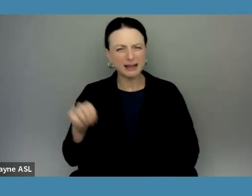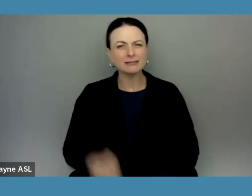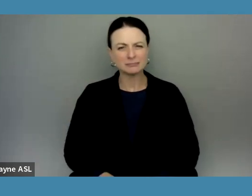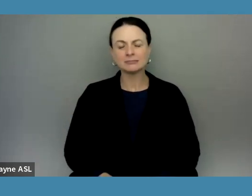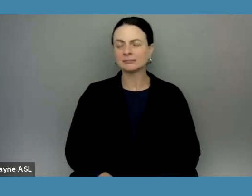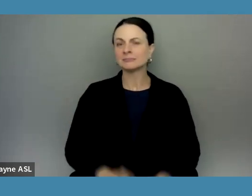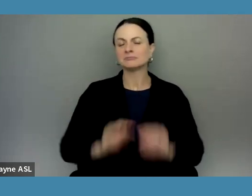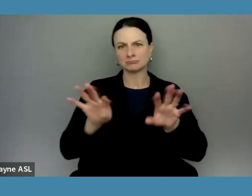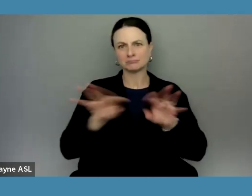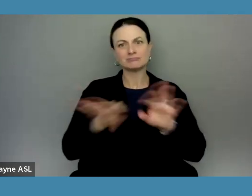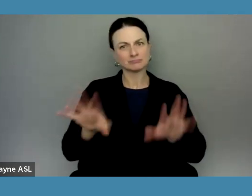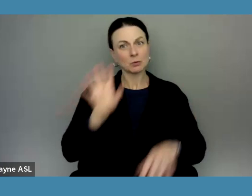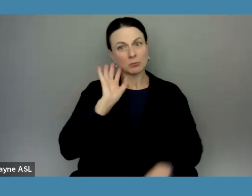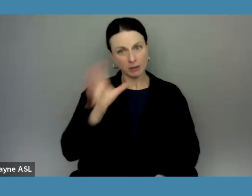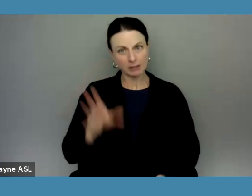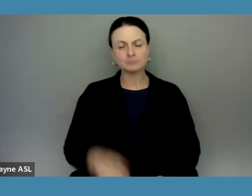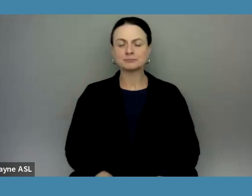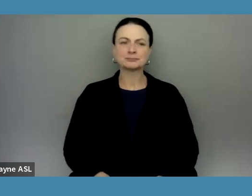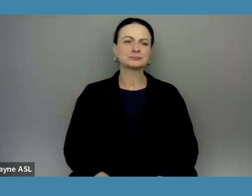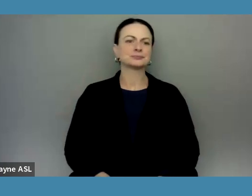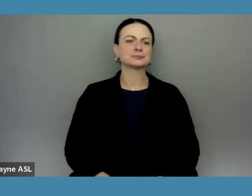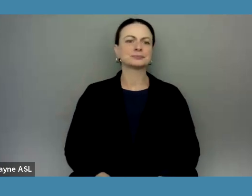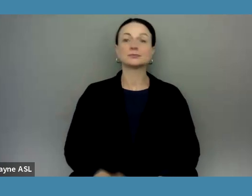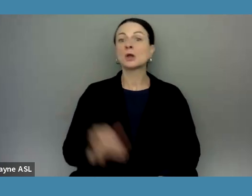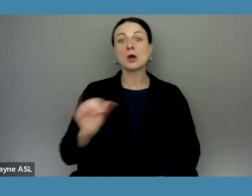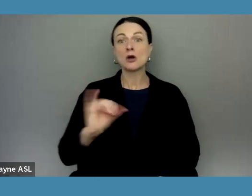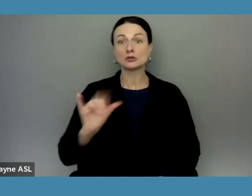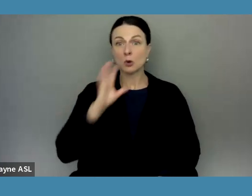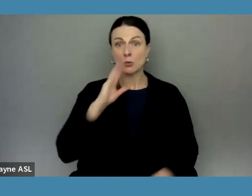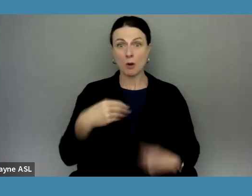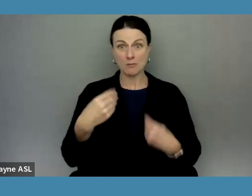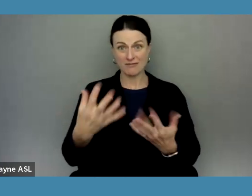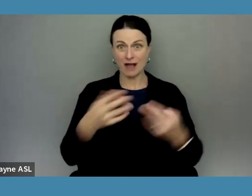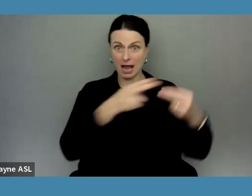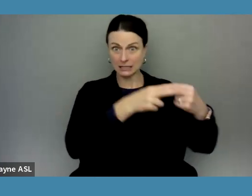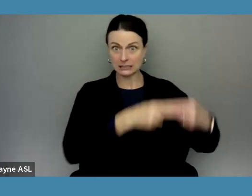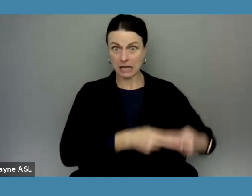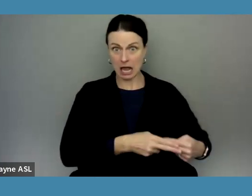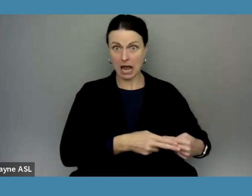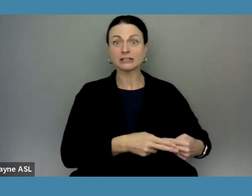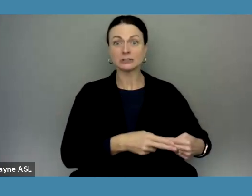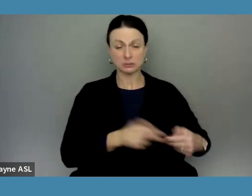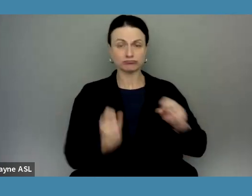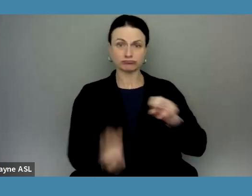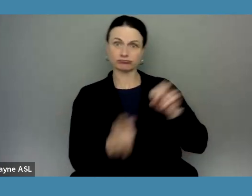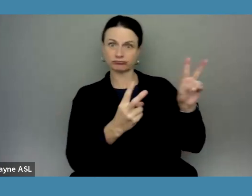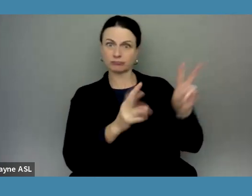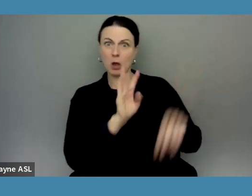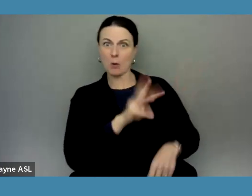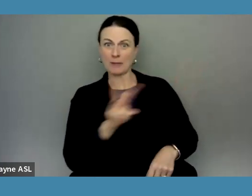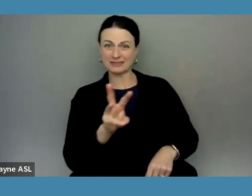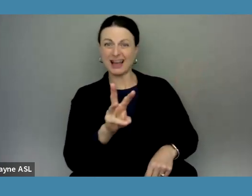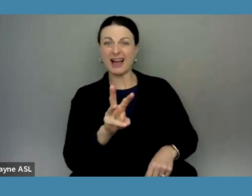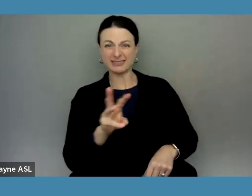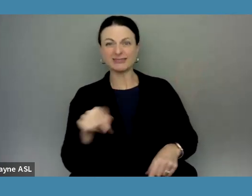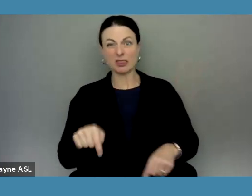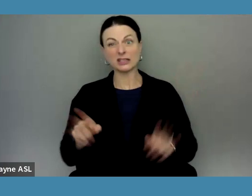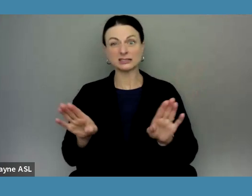And lastly, we will provide these slides on our website after the closing of this webinar today.